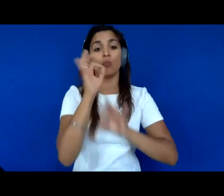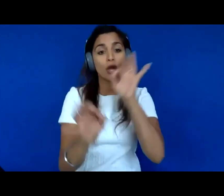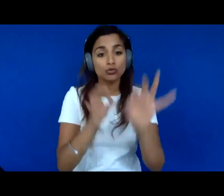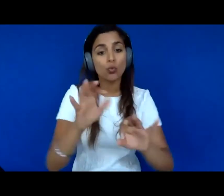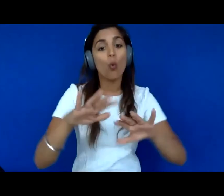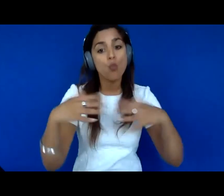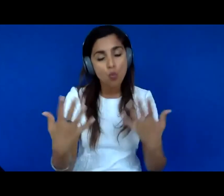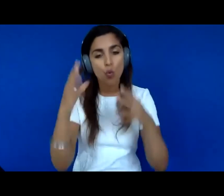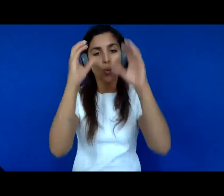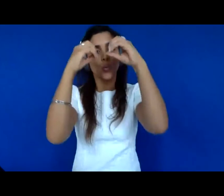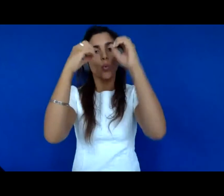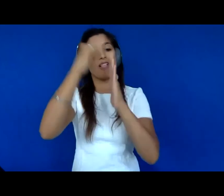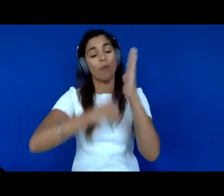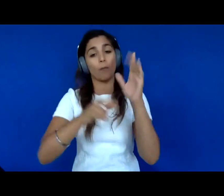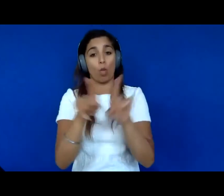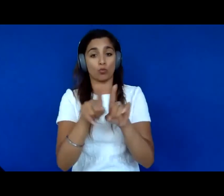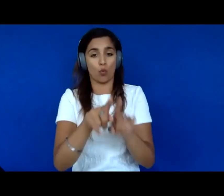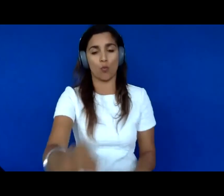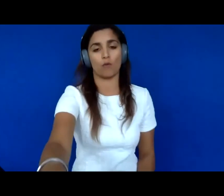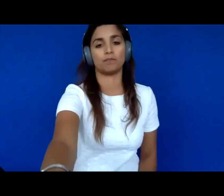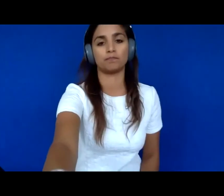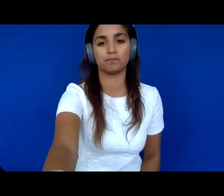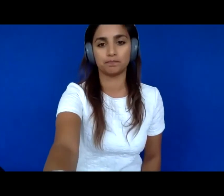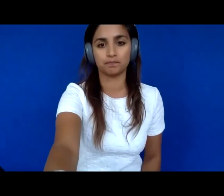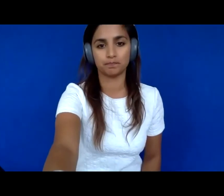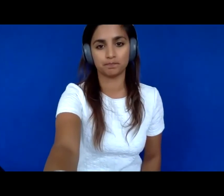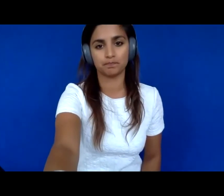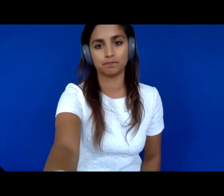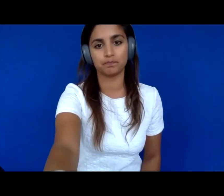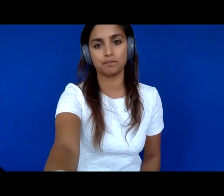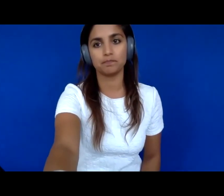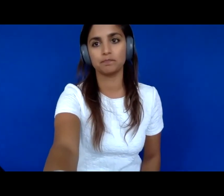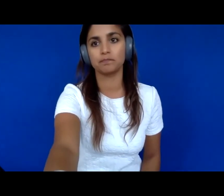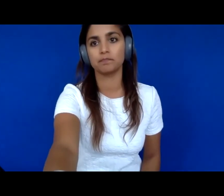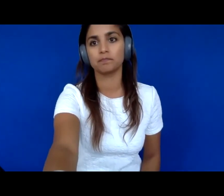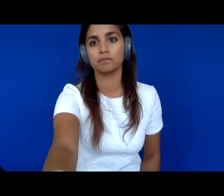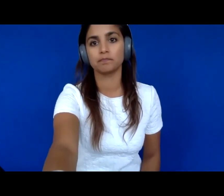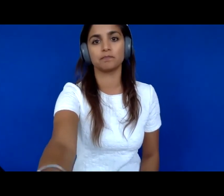okay so I'll introduce our first presentation that's Caroline doc from